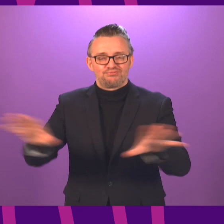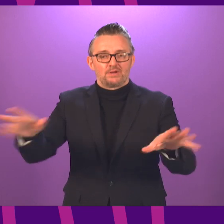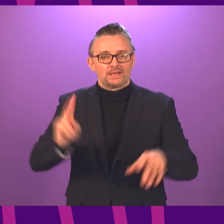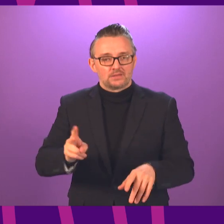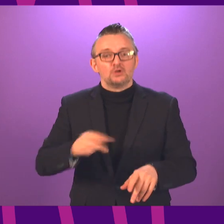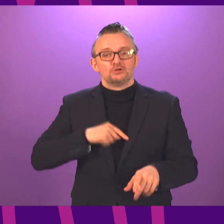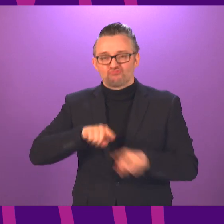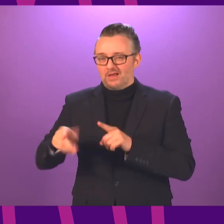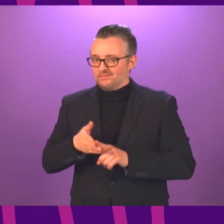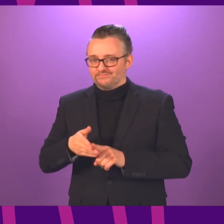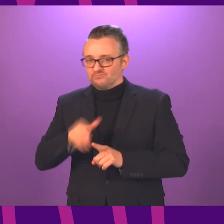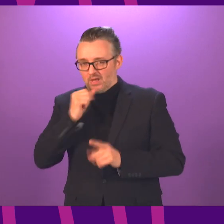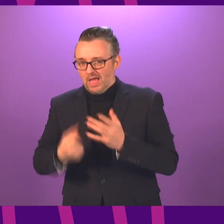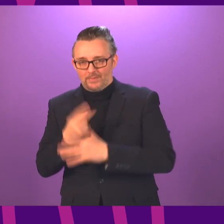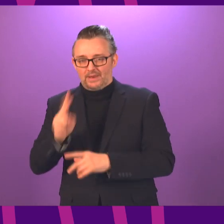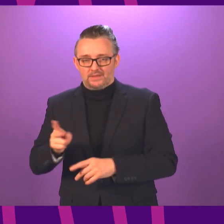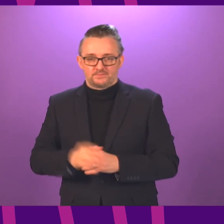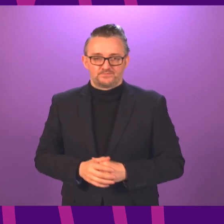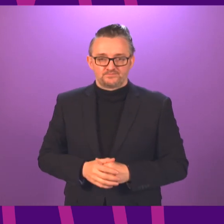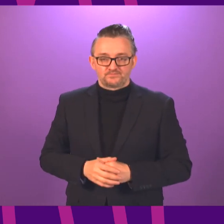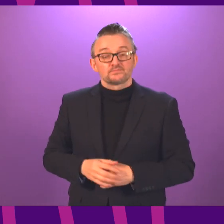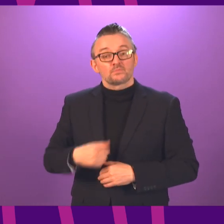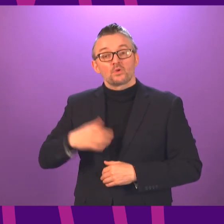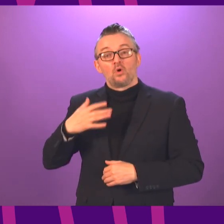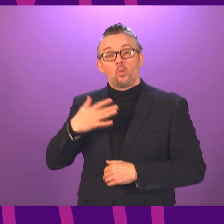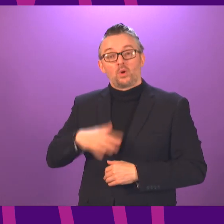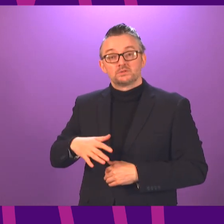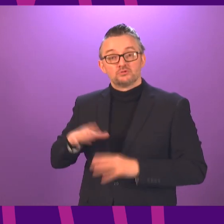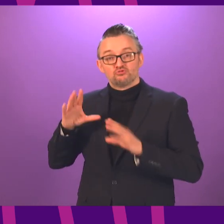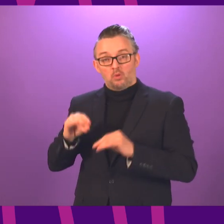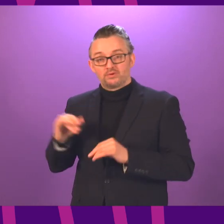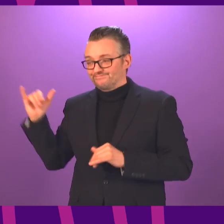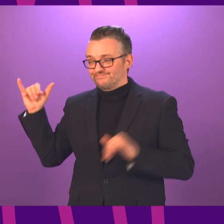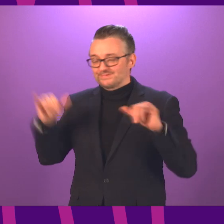it. In particular, we want to guard against importation of new variants of the virus that